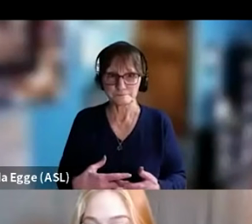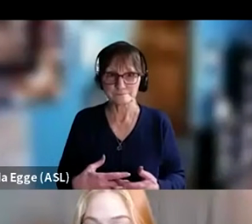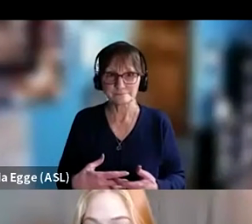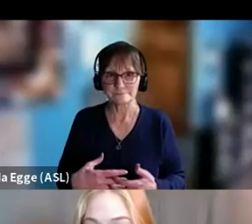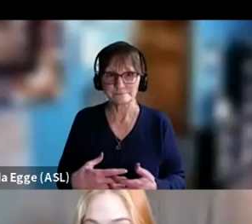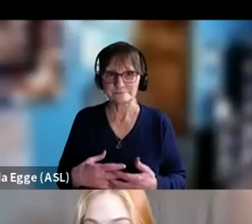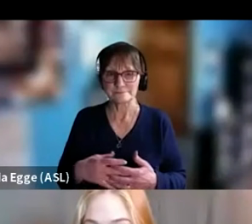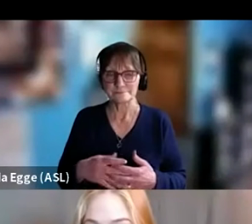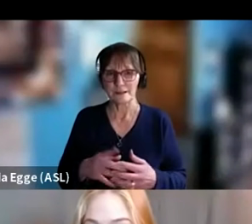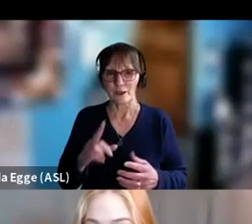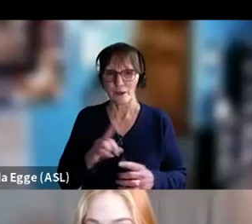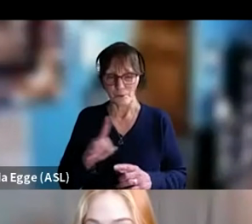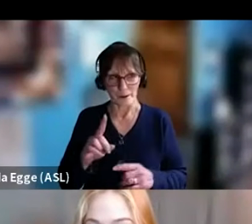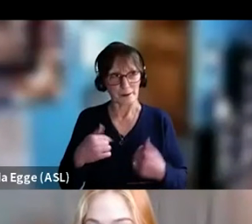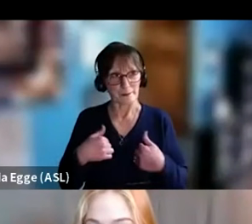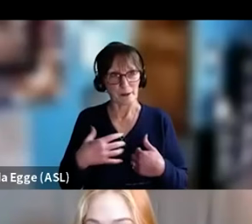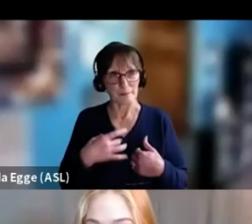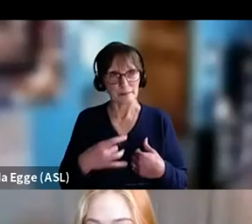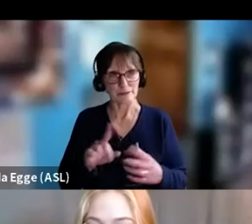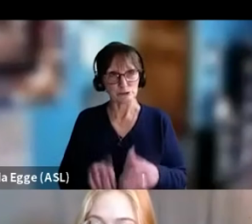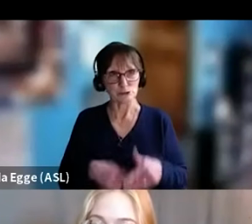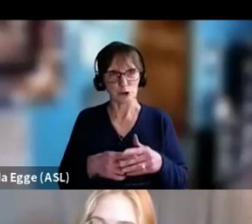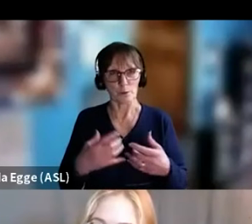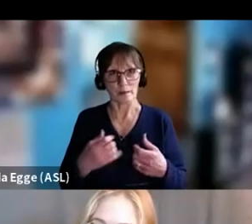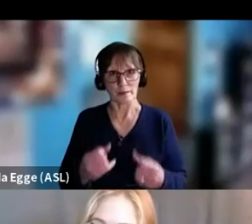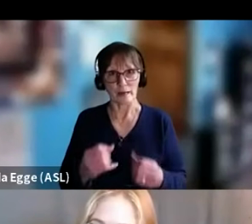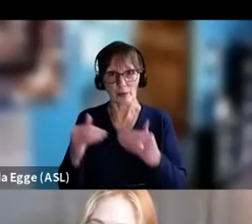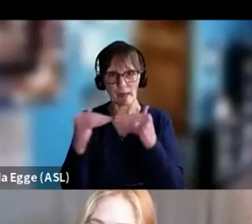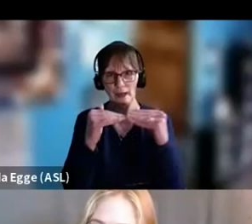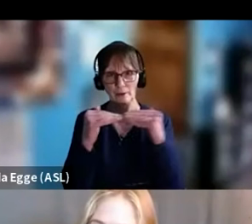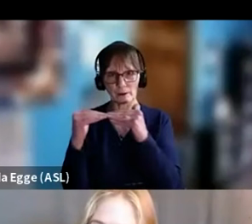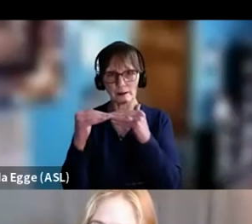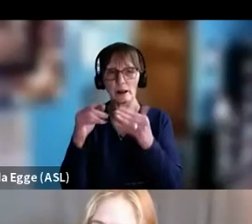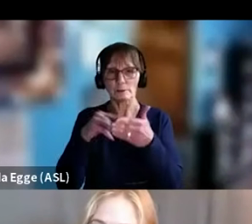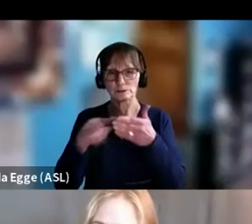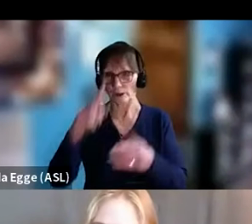Where I would like to start for health equity is I need people to check their mindset.